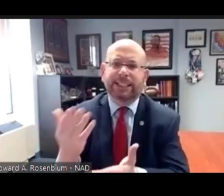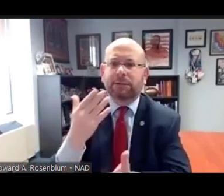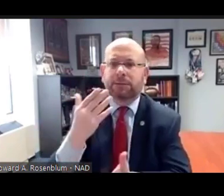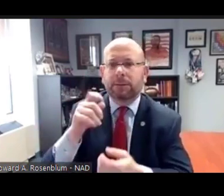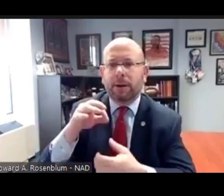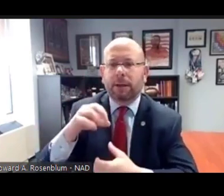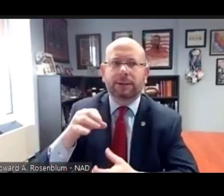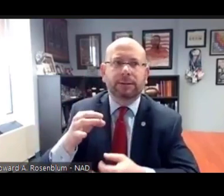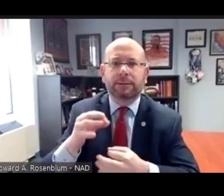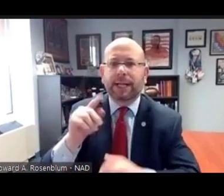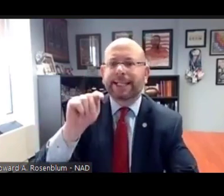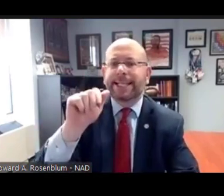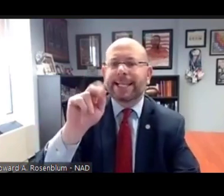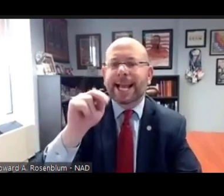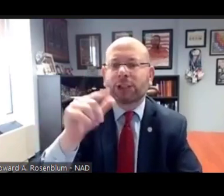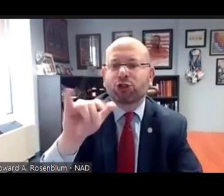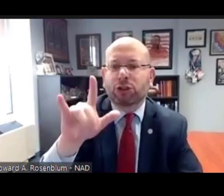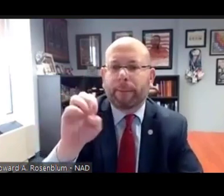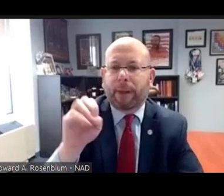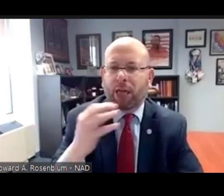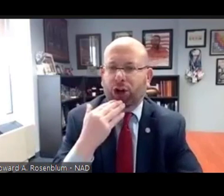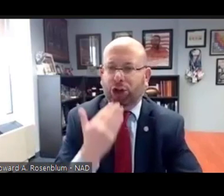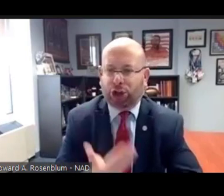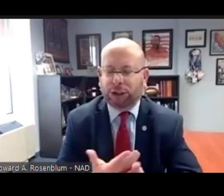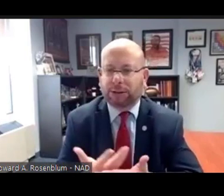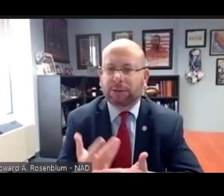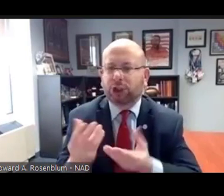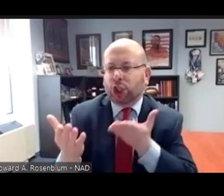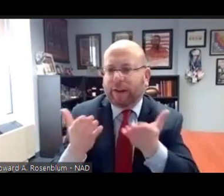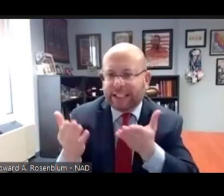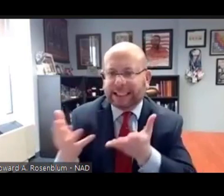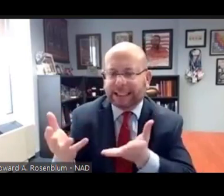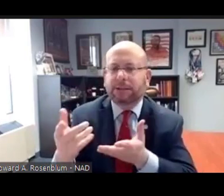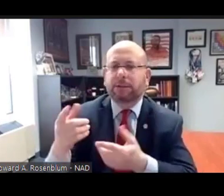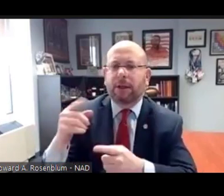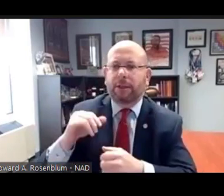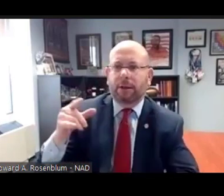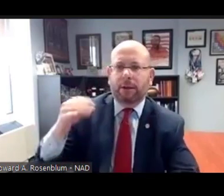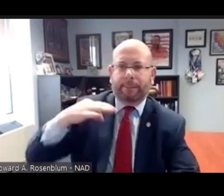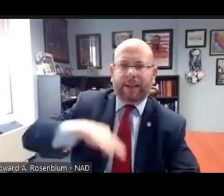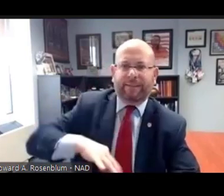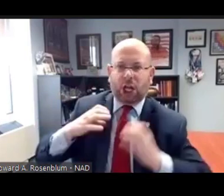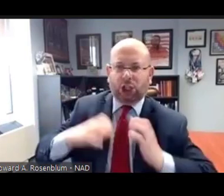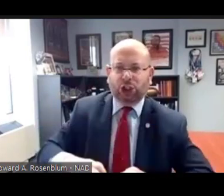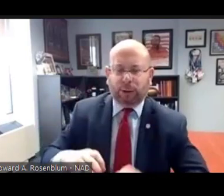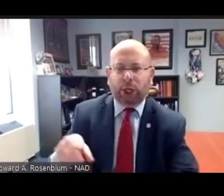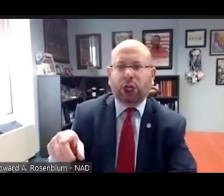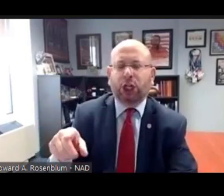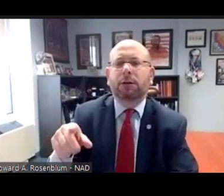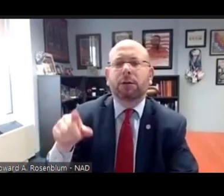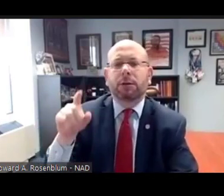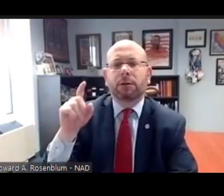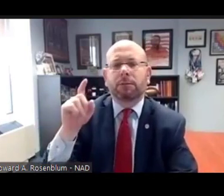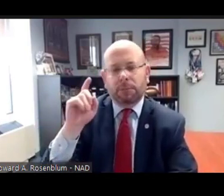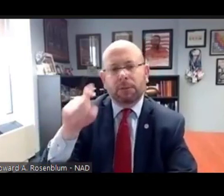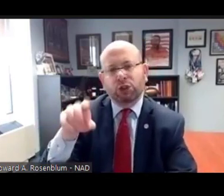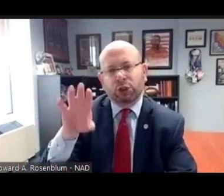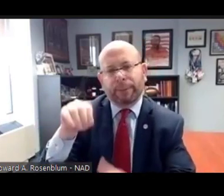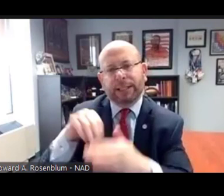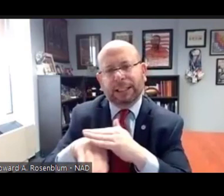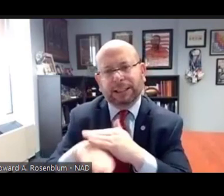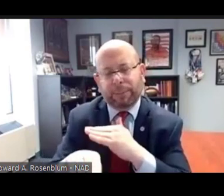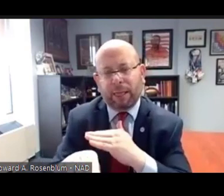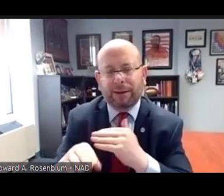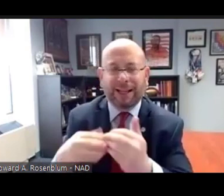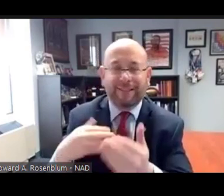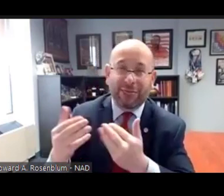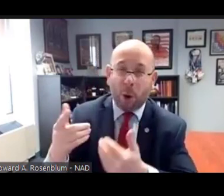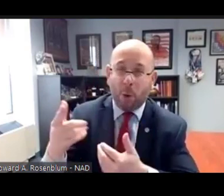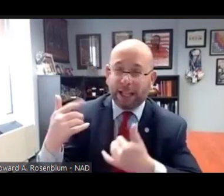is that there is a physical place which would provide goods and services, benefits to customers that are tangible.